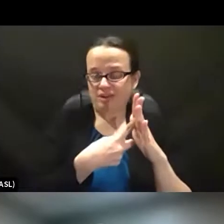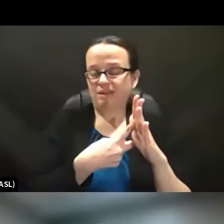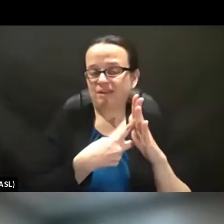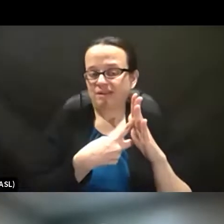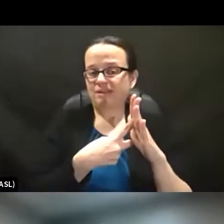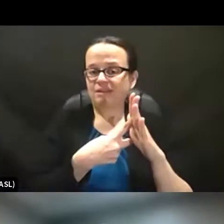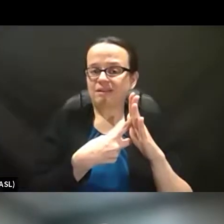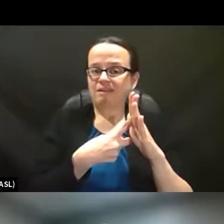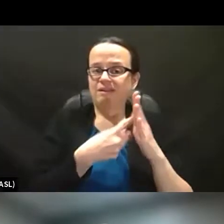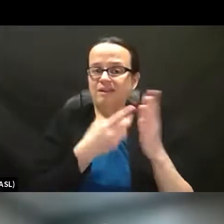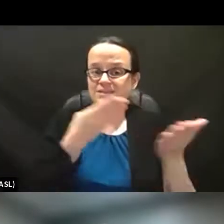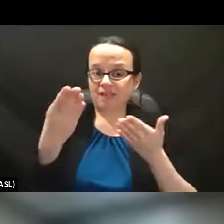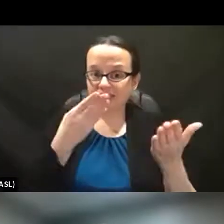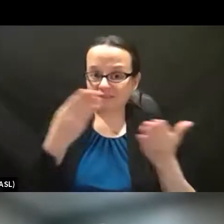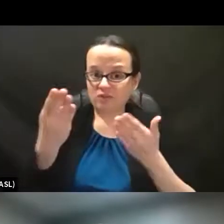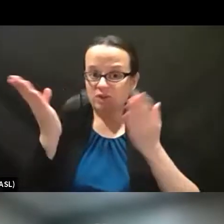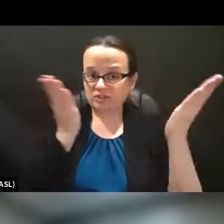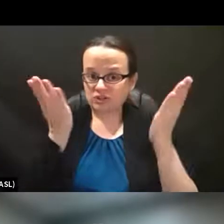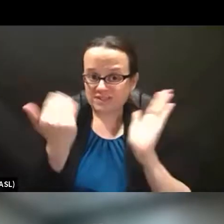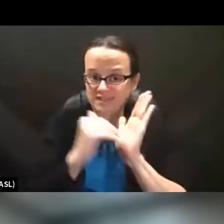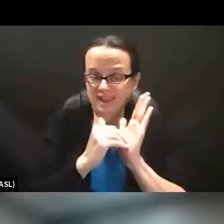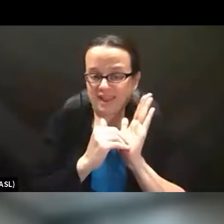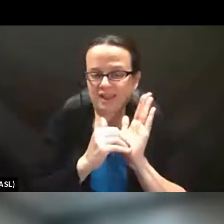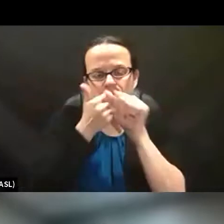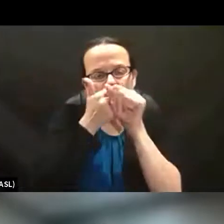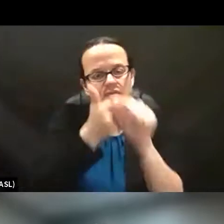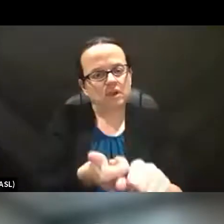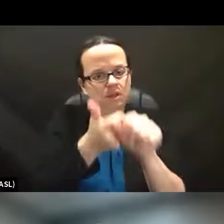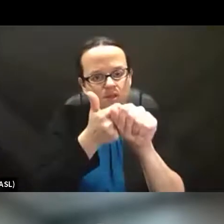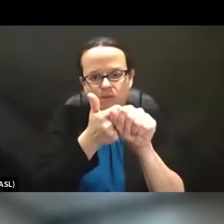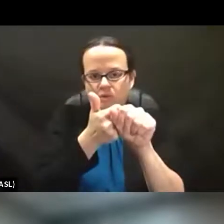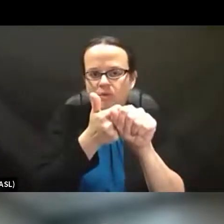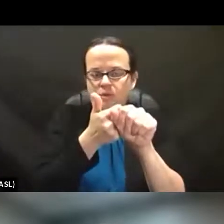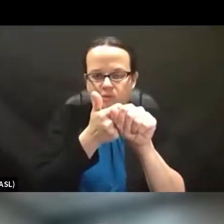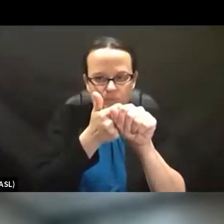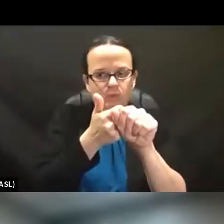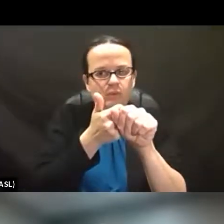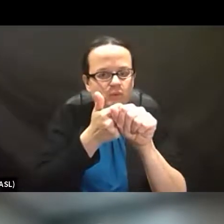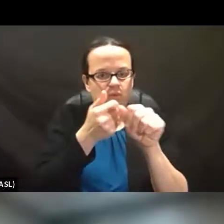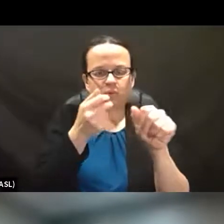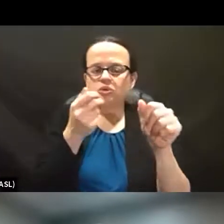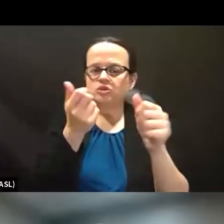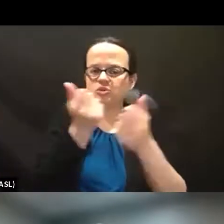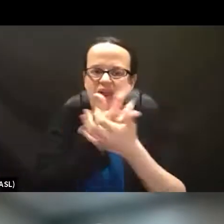Vicki Smith, CDSS-CCLD: start delivering services again that you adhere to the pins that have been provided, and to also ensure that.